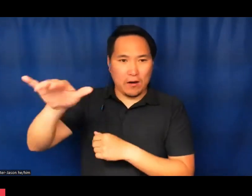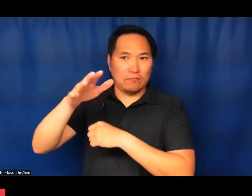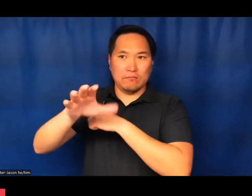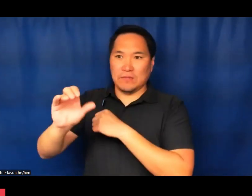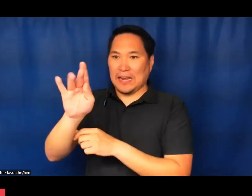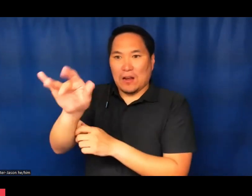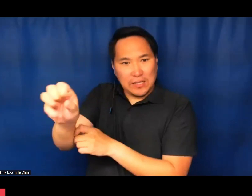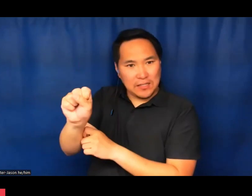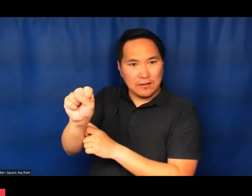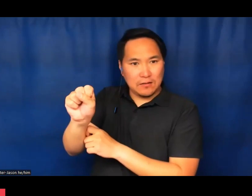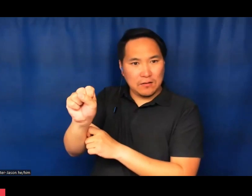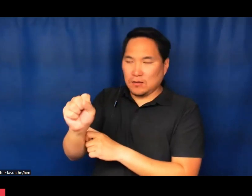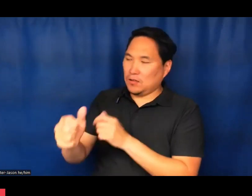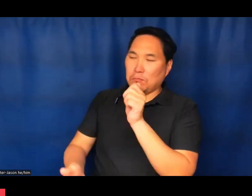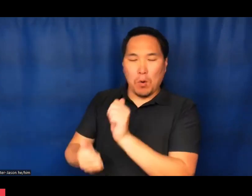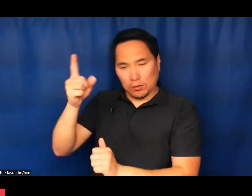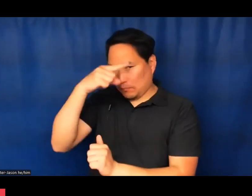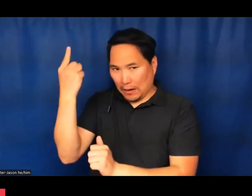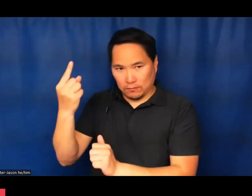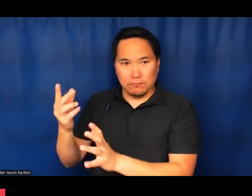It's a majority Black population or near majority.